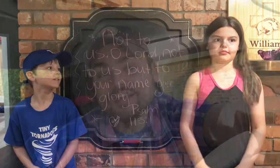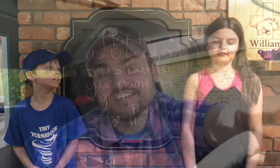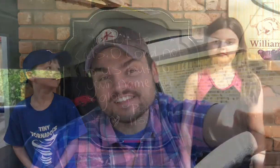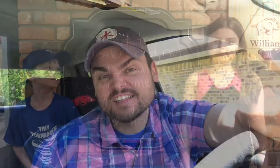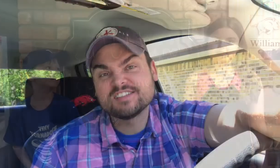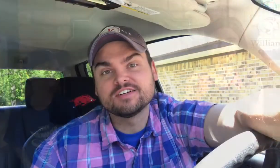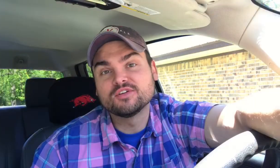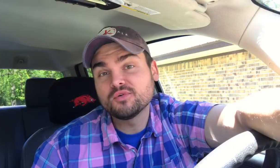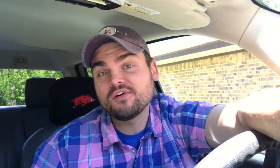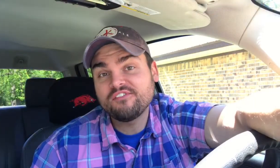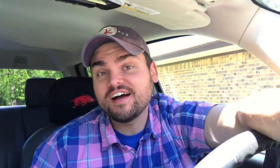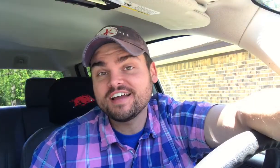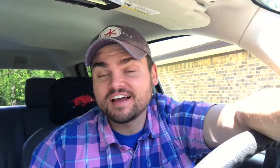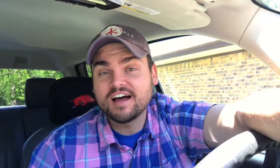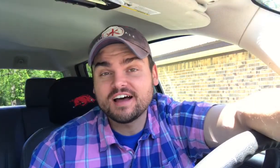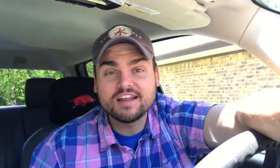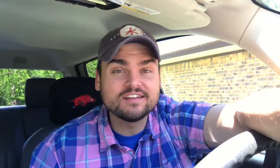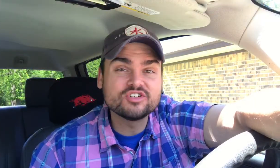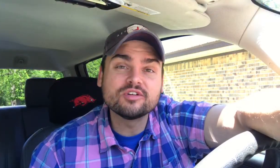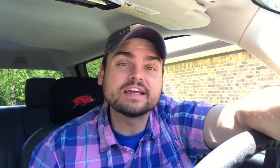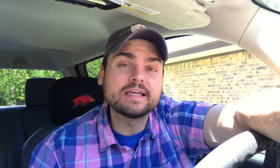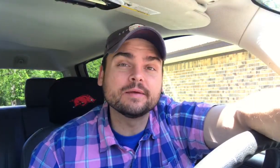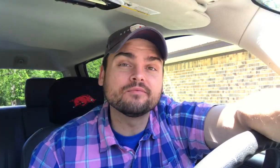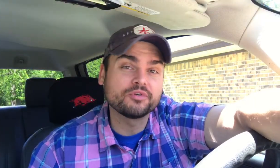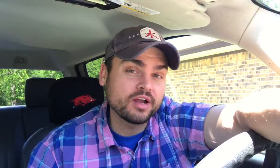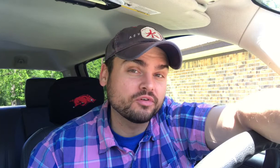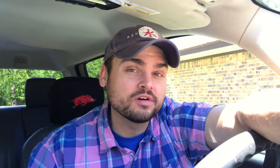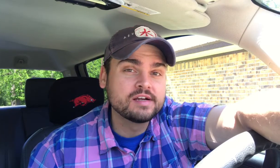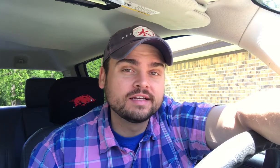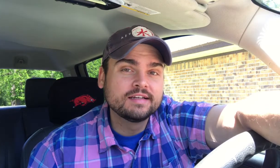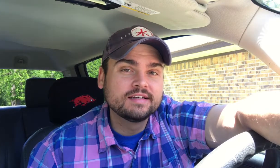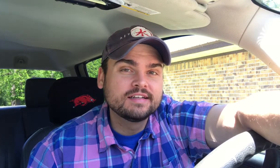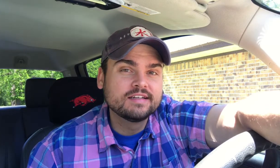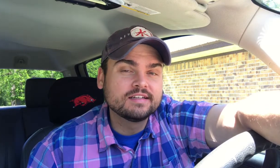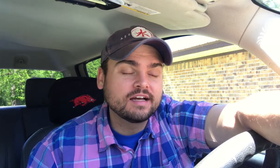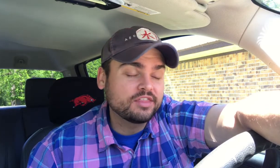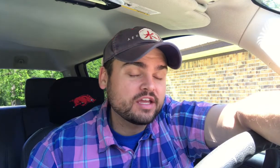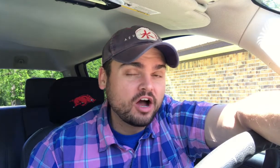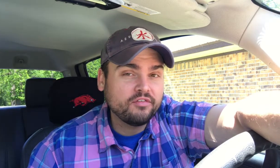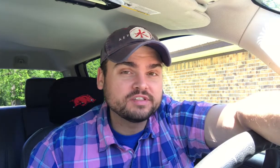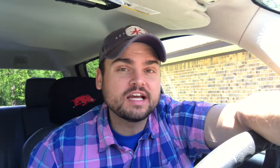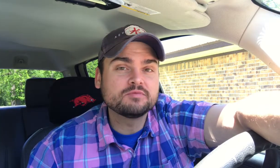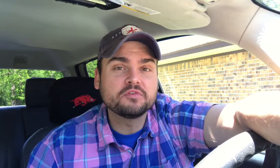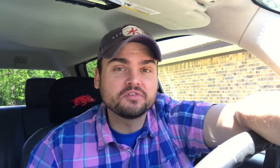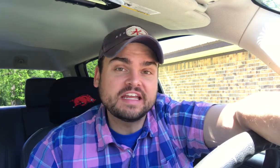We exist to glorify God and enjoy him forever. I think often times we forget